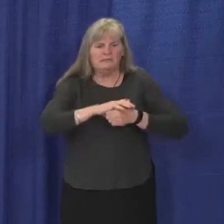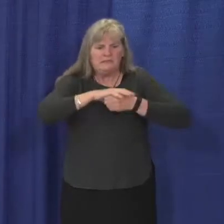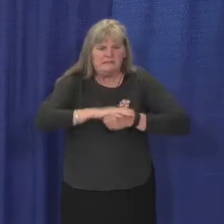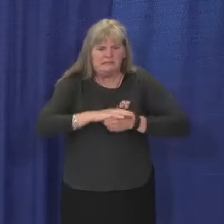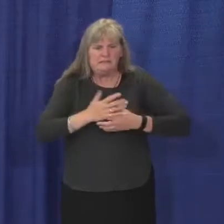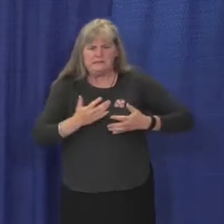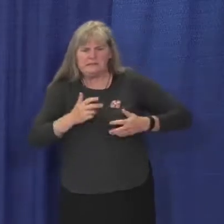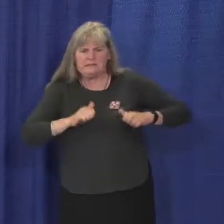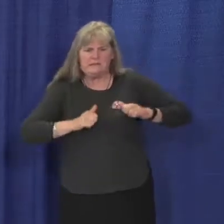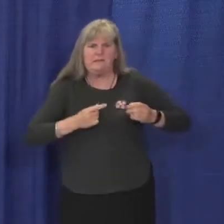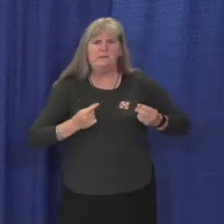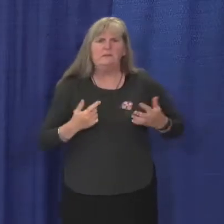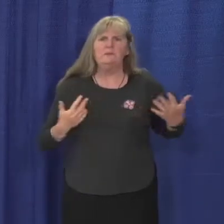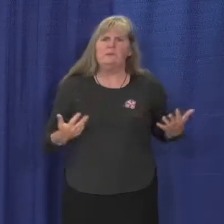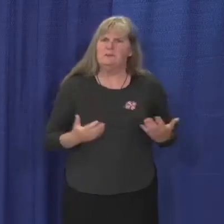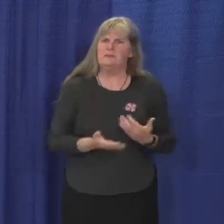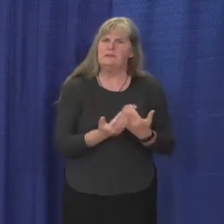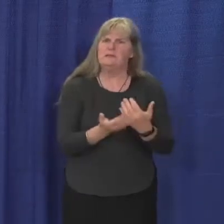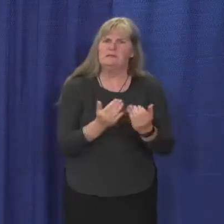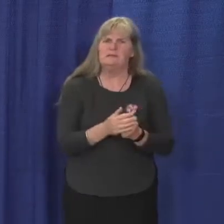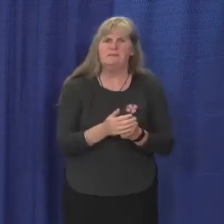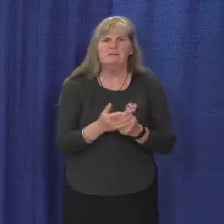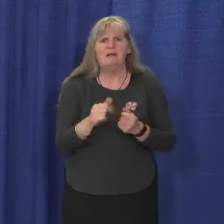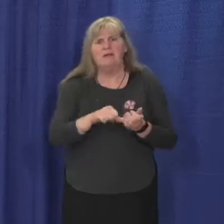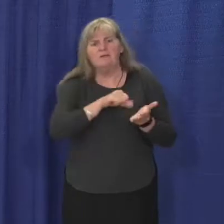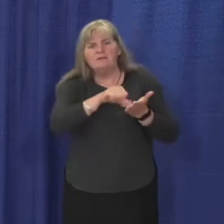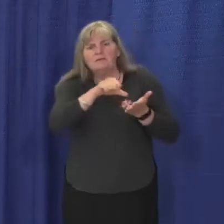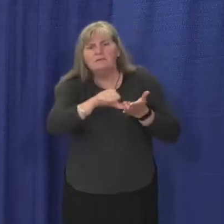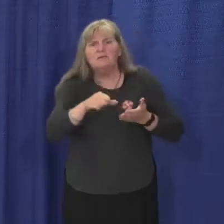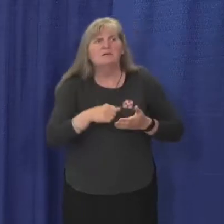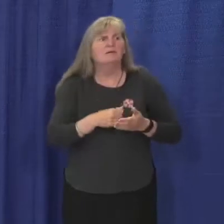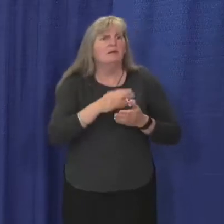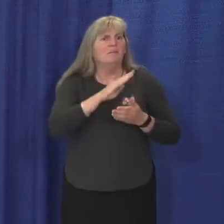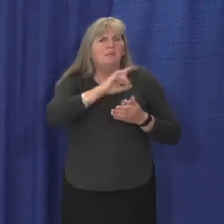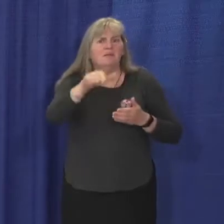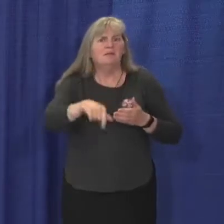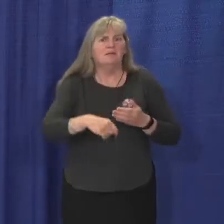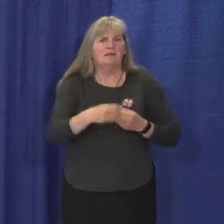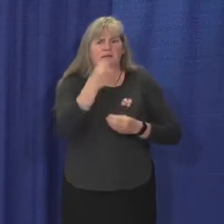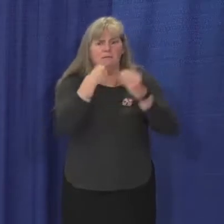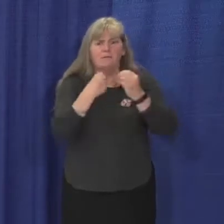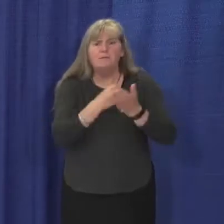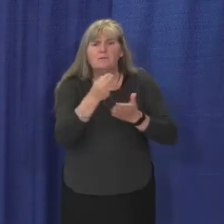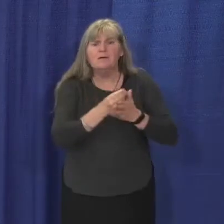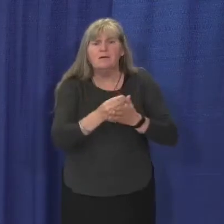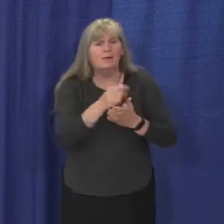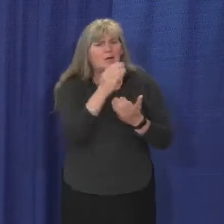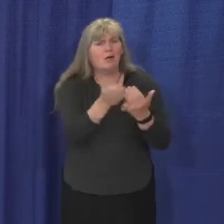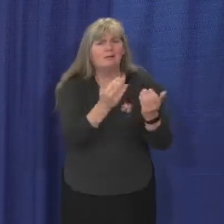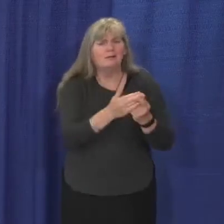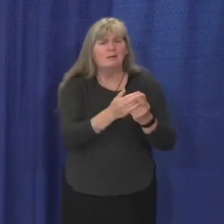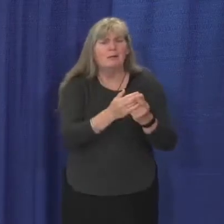be stressful decisions. There are always bills to be paid and a fridge to fill.